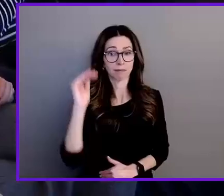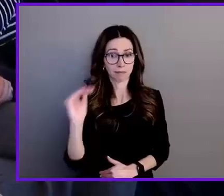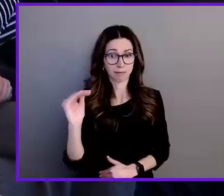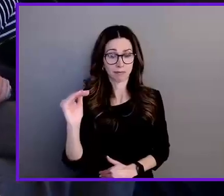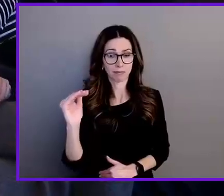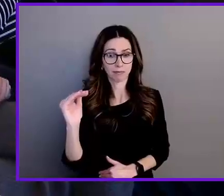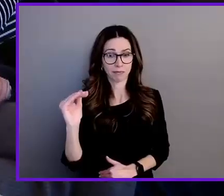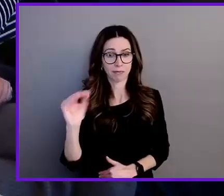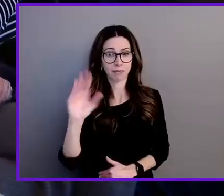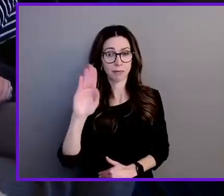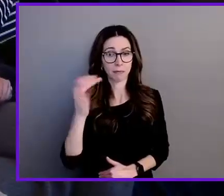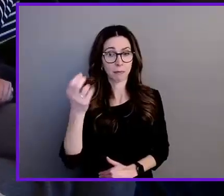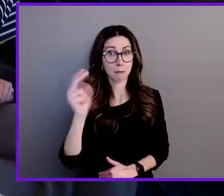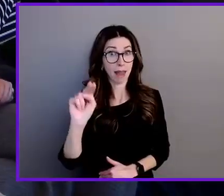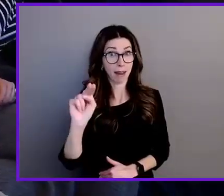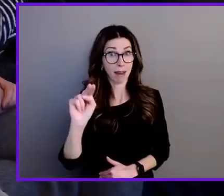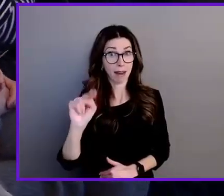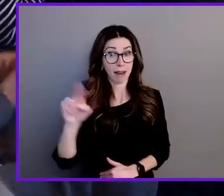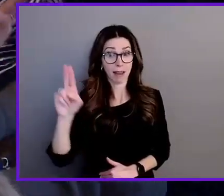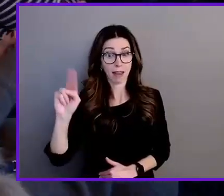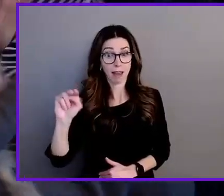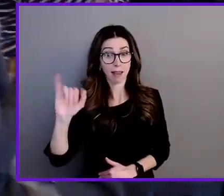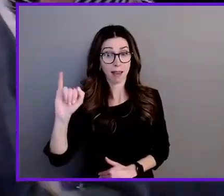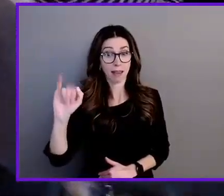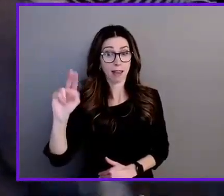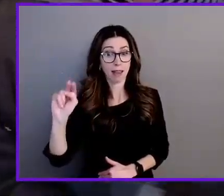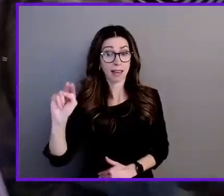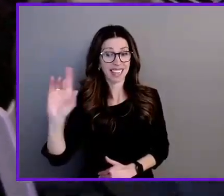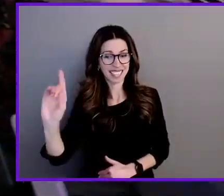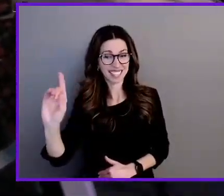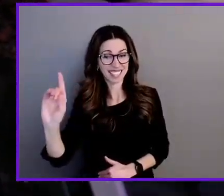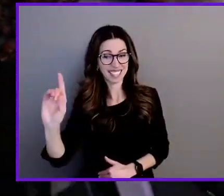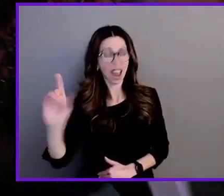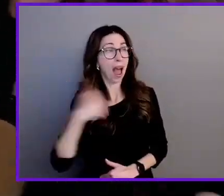Ben Nind There he is.